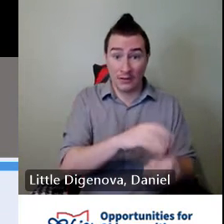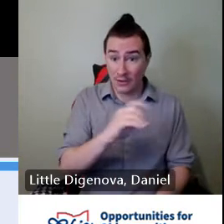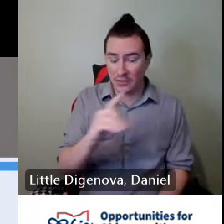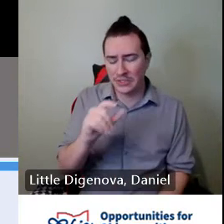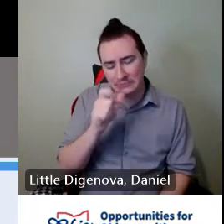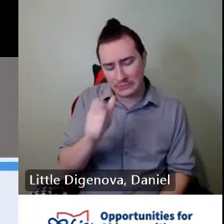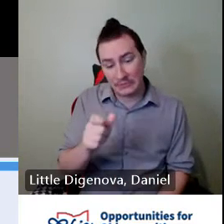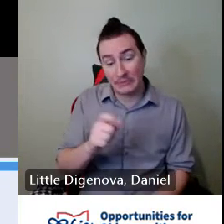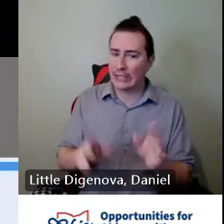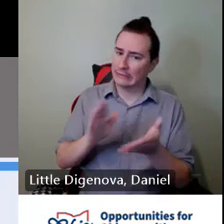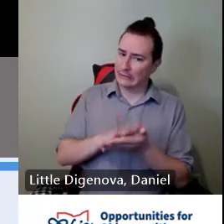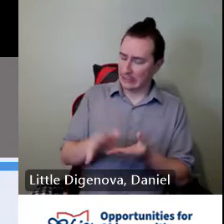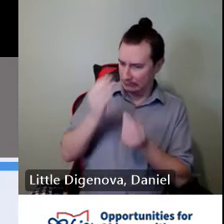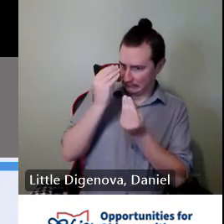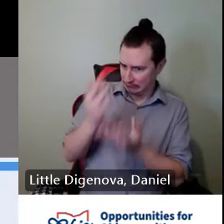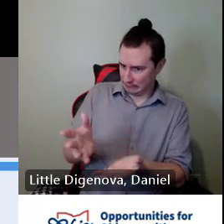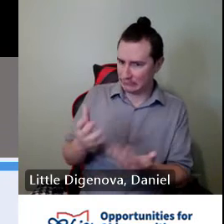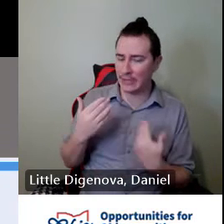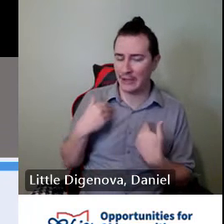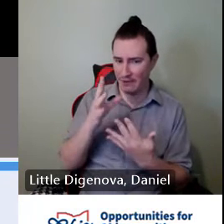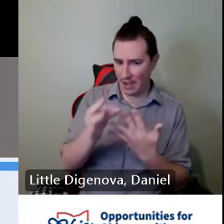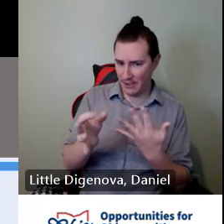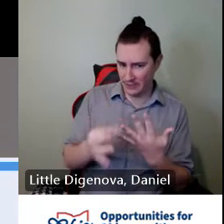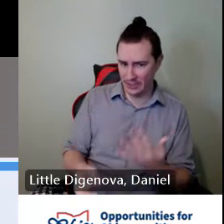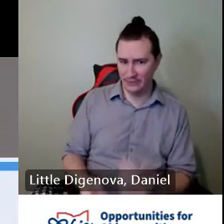Julia, what other external resources are an option for employers?